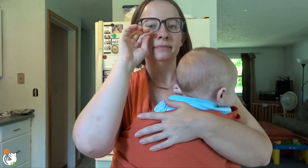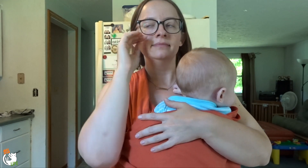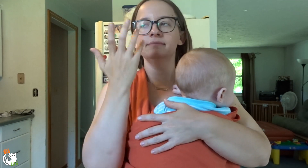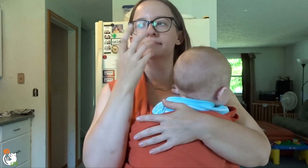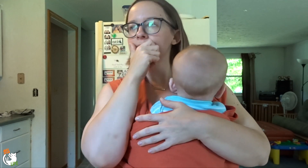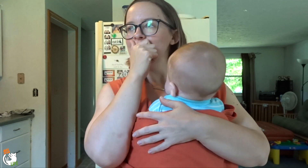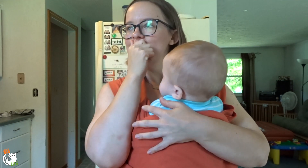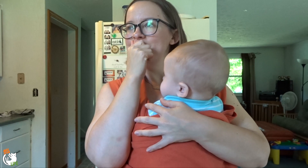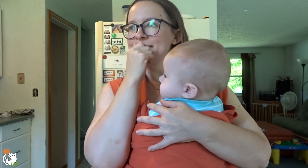um...